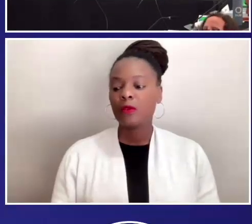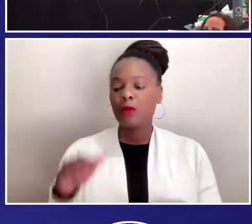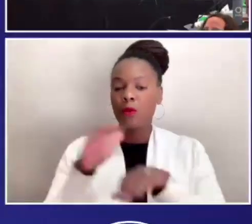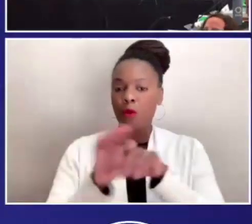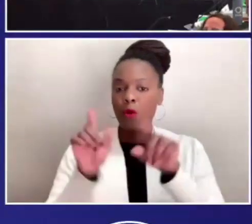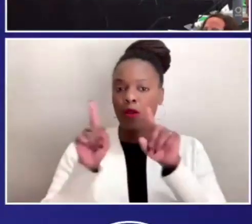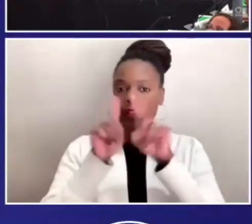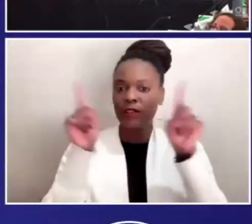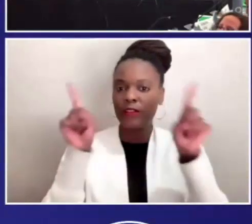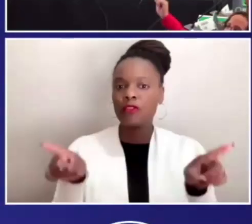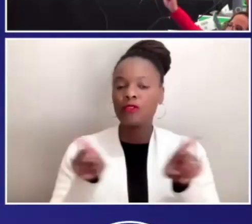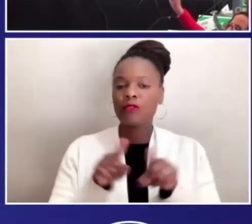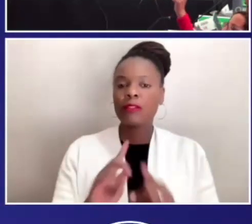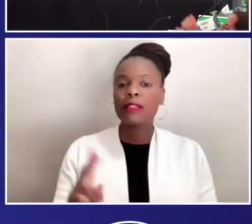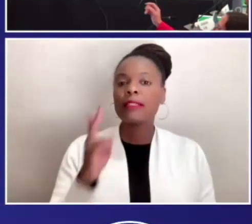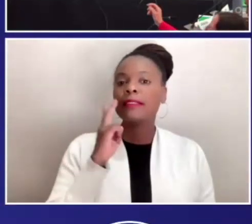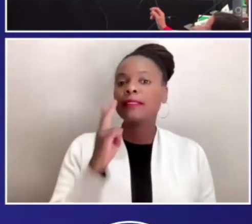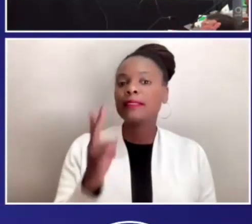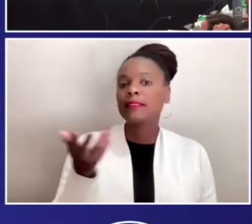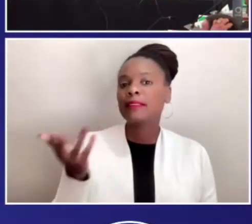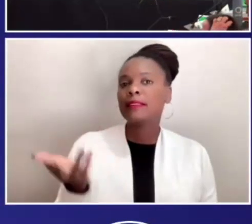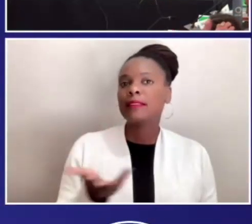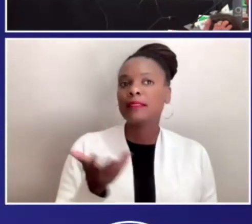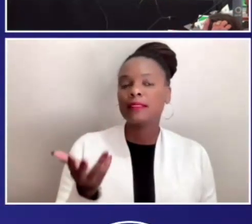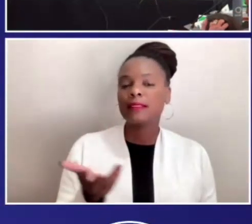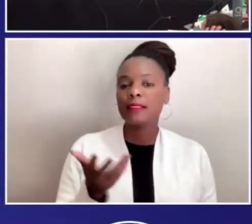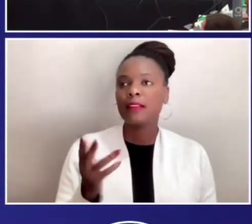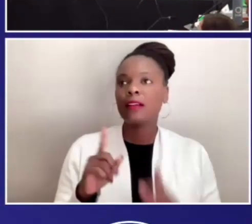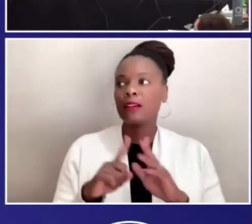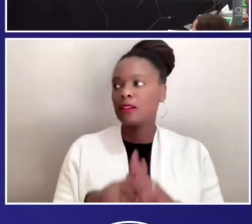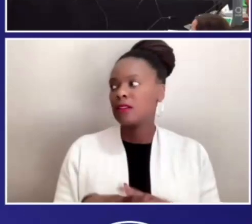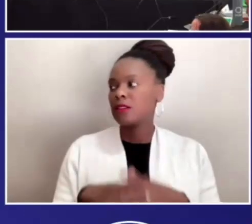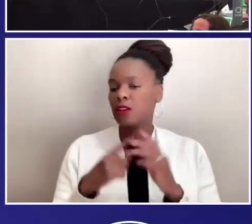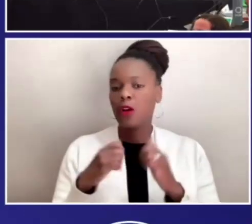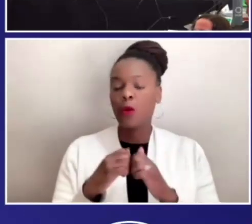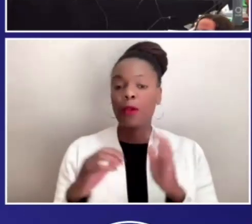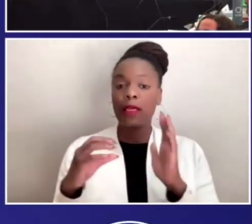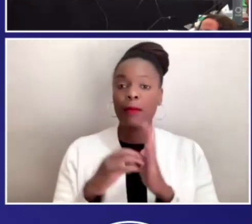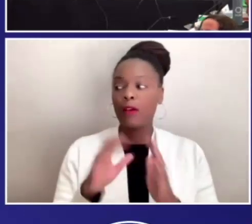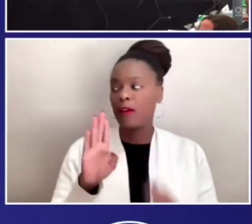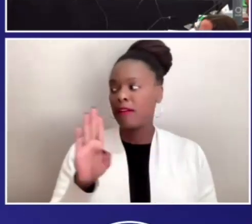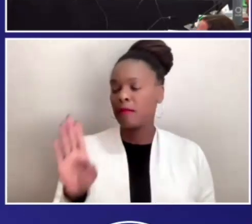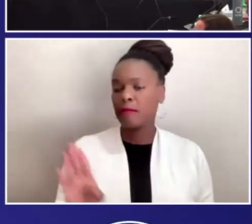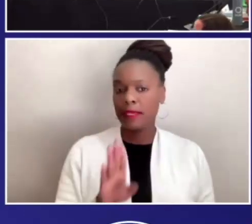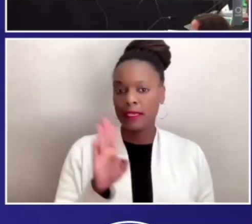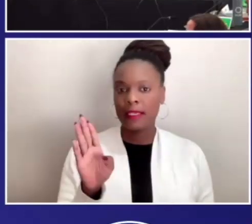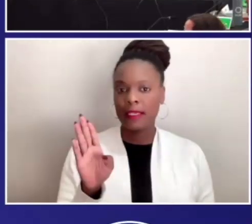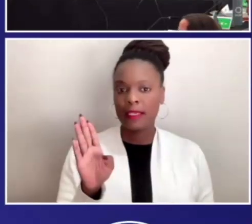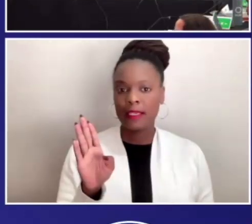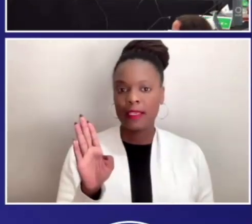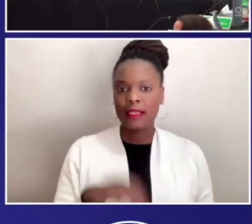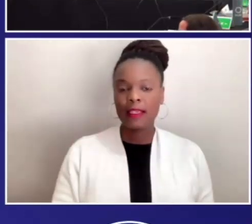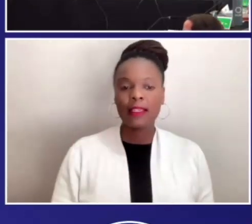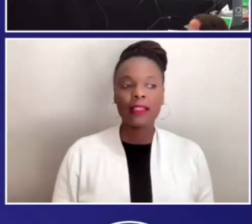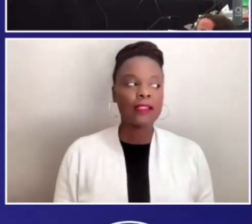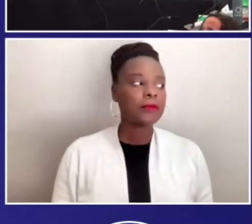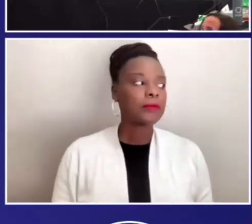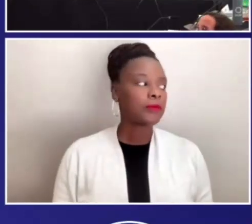you will see -- so we're going to start with paragraph (b), fixed repayment plans